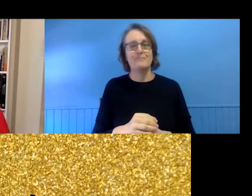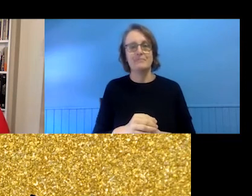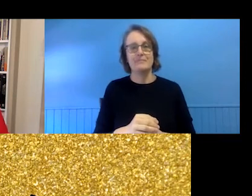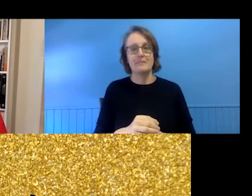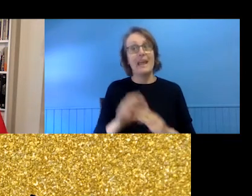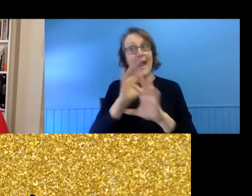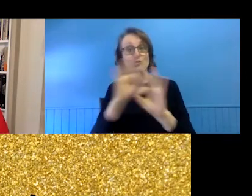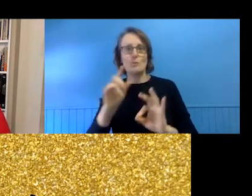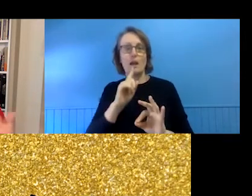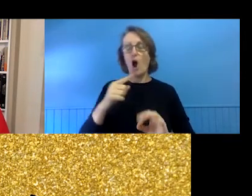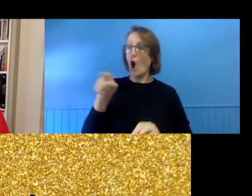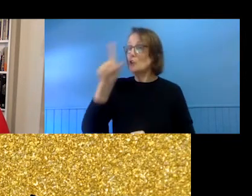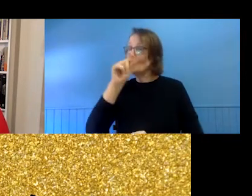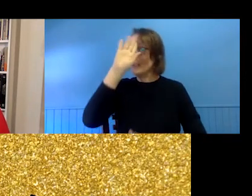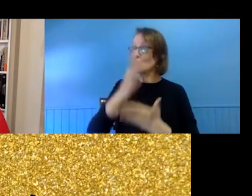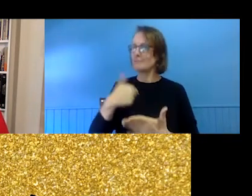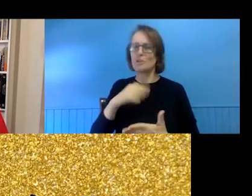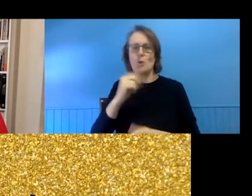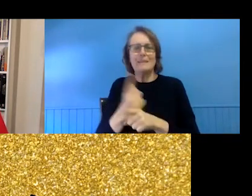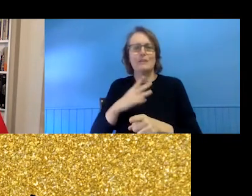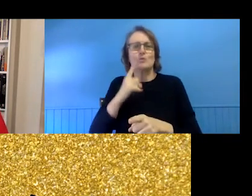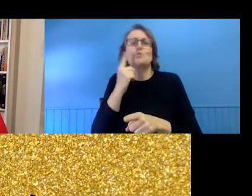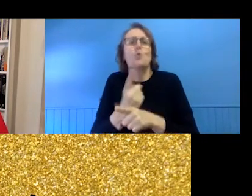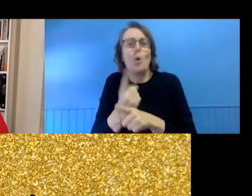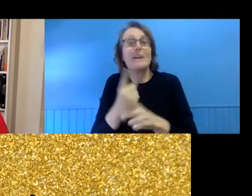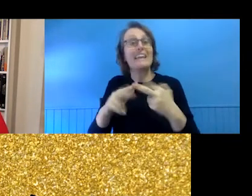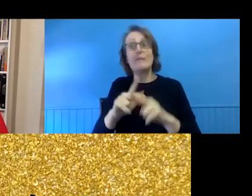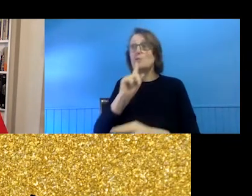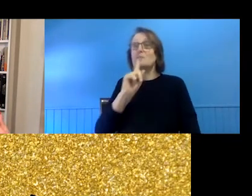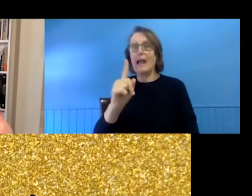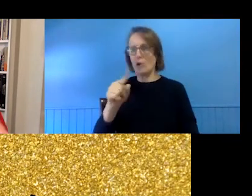trustworthy." The irony is as soon as you say you're trust worthy,